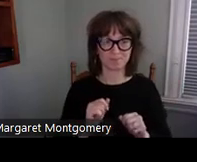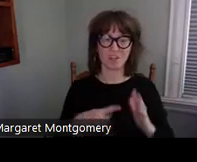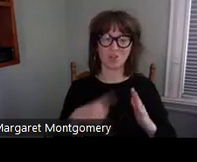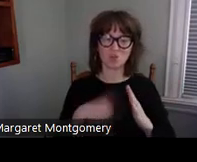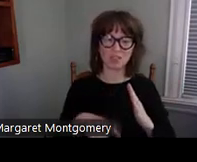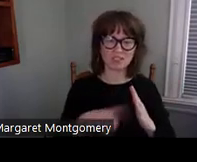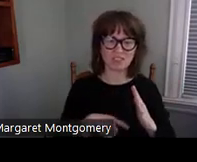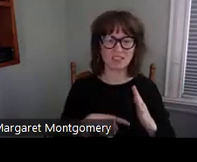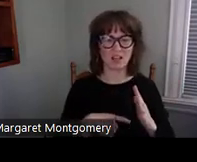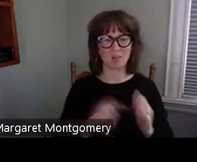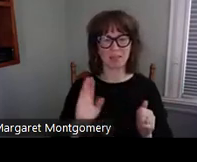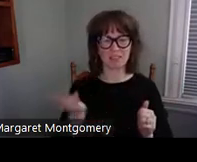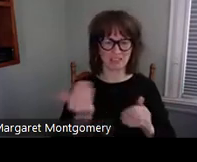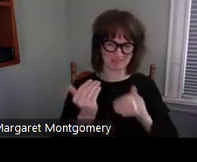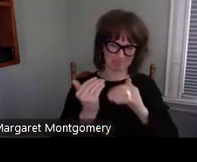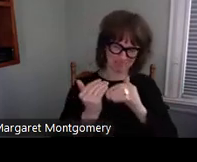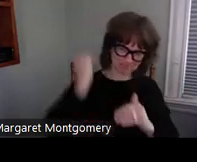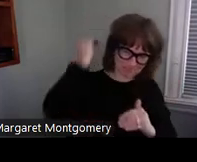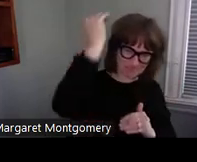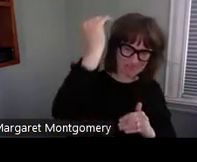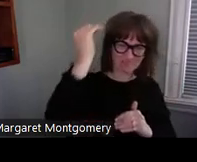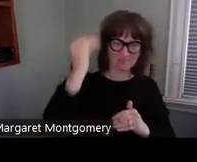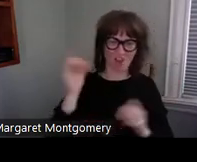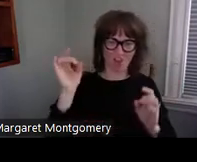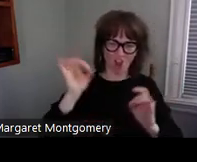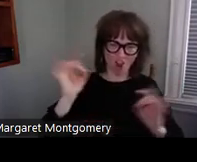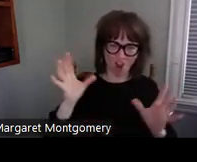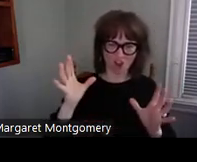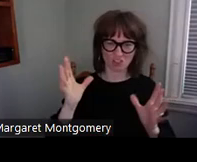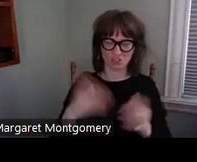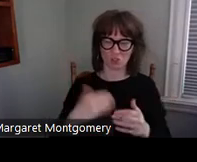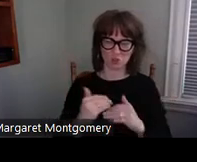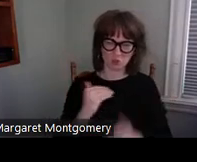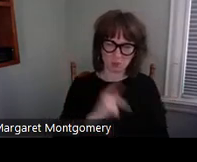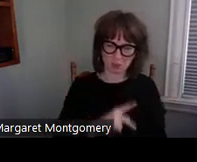excessively harsh or personal, or make sweeping generalizations or baseless negative predictions